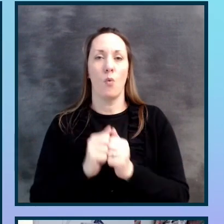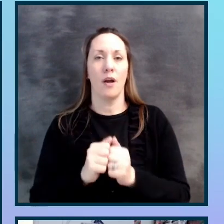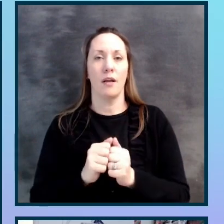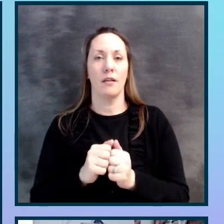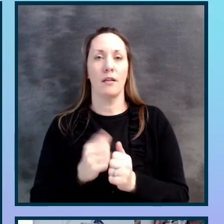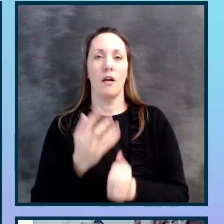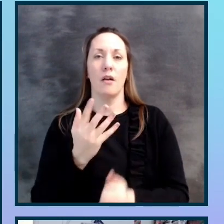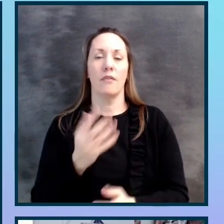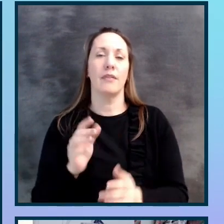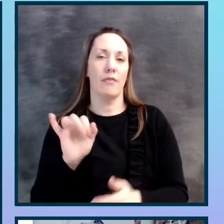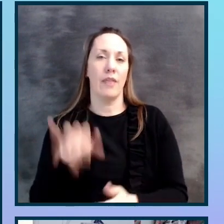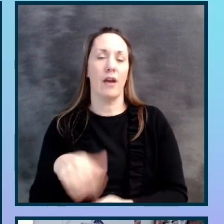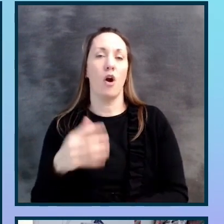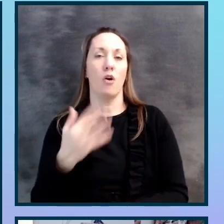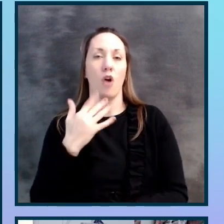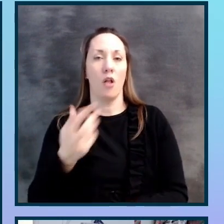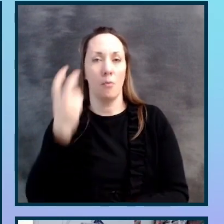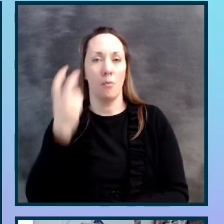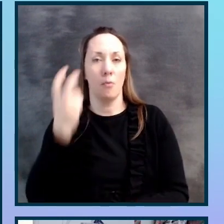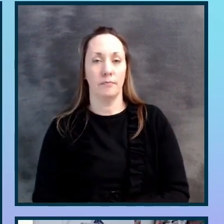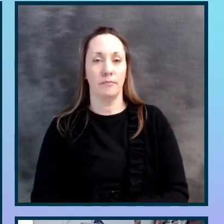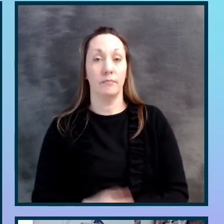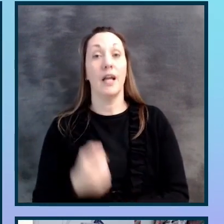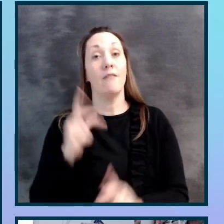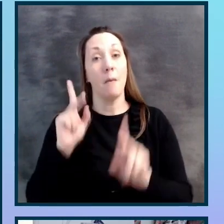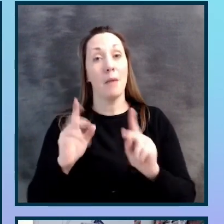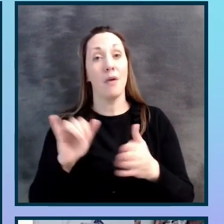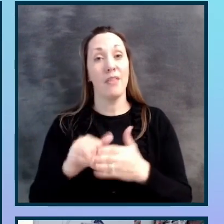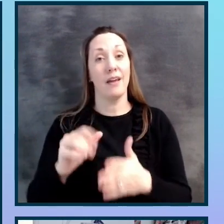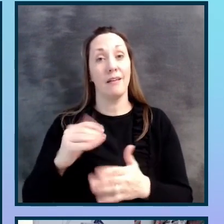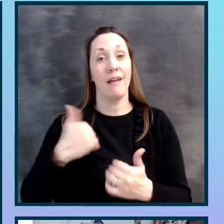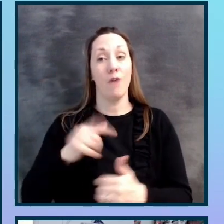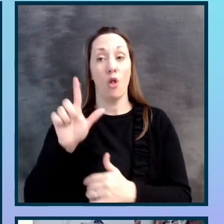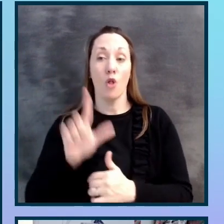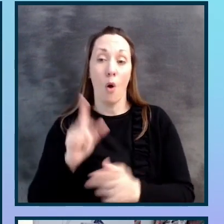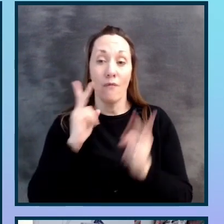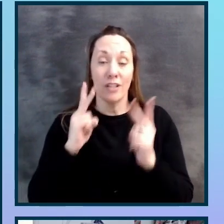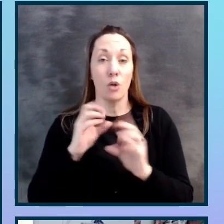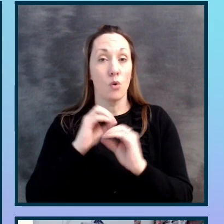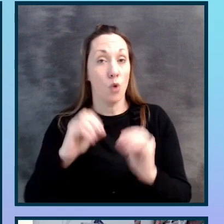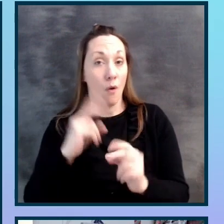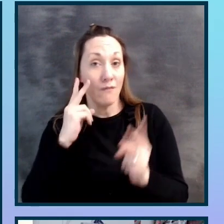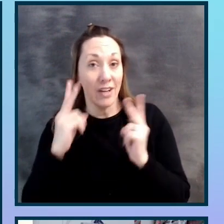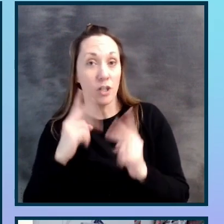For individuals with low vision or no vision, we're working to improve our descriptive text for images